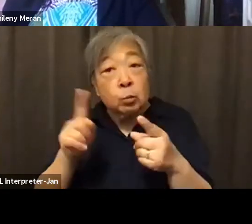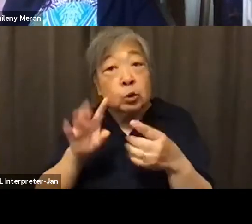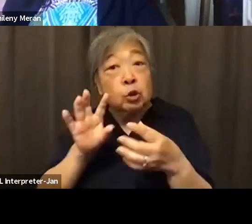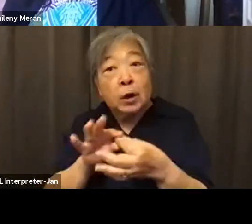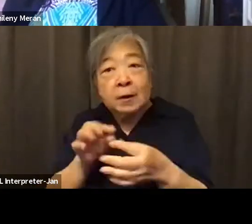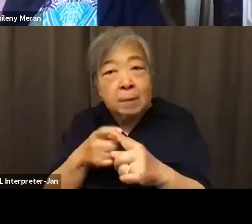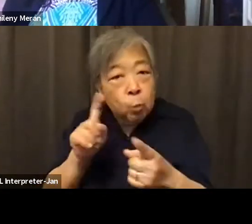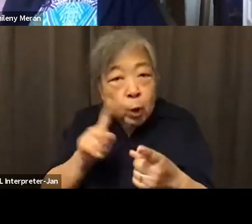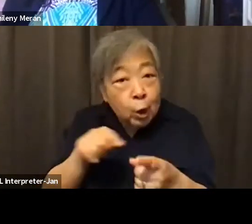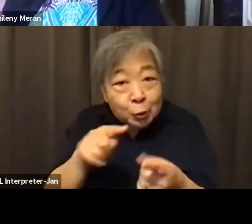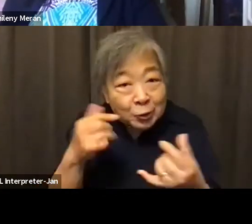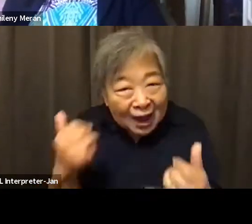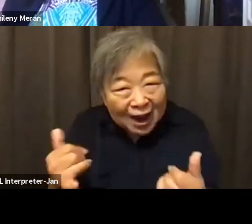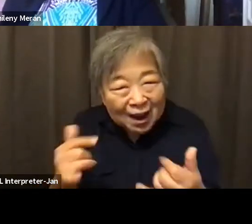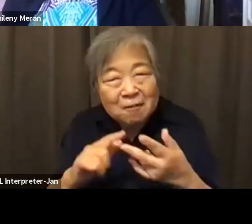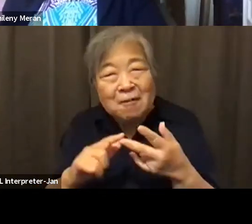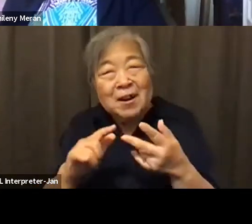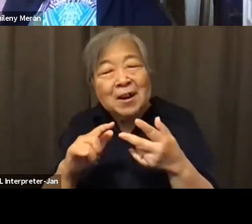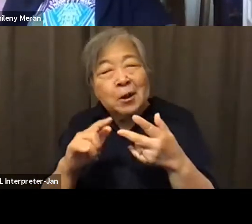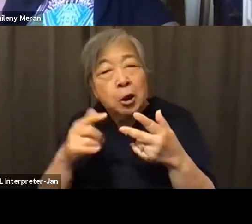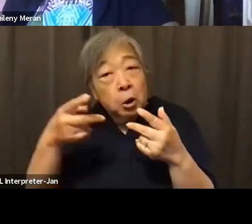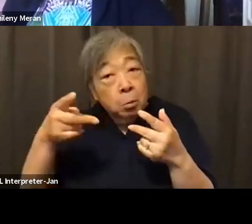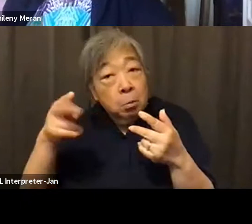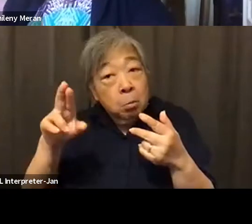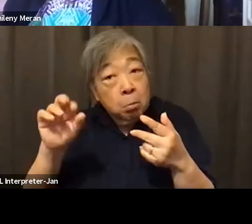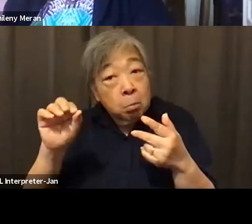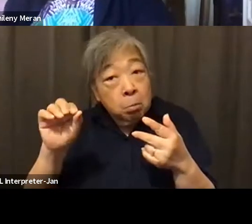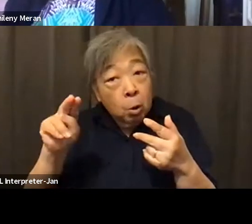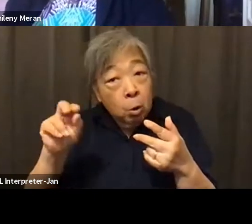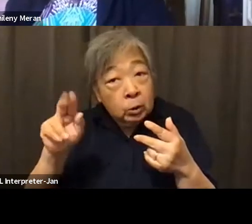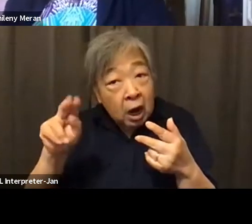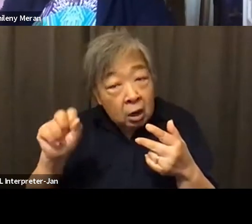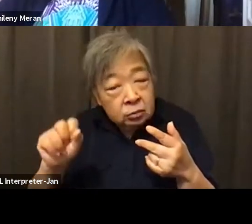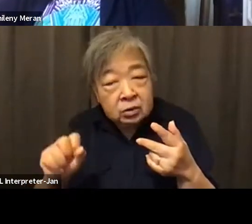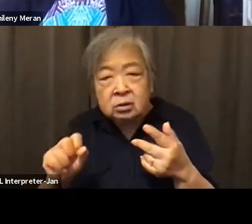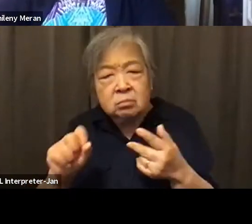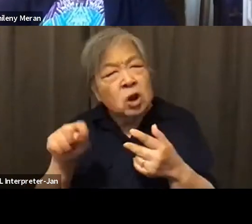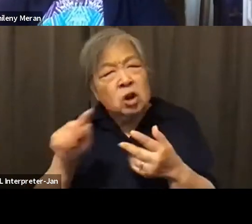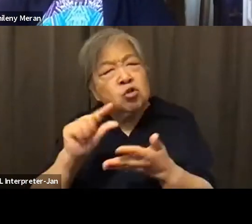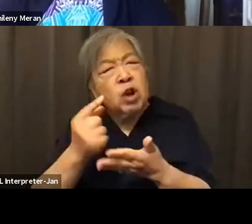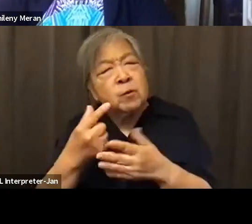your pronouns, where you graduated from in your field of study, what you're working on